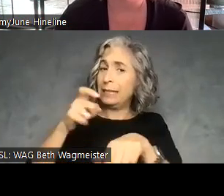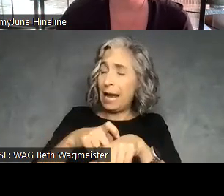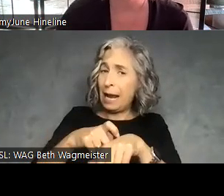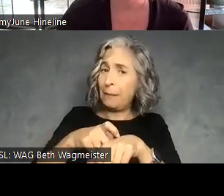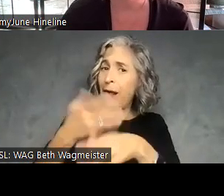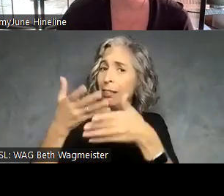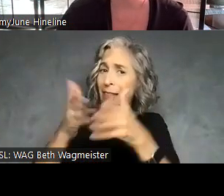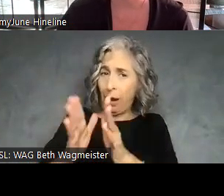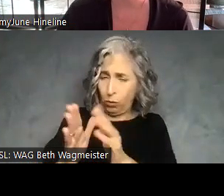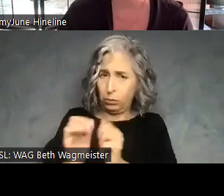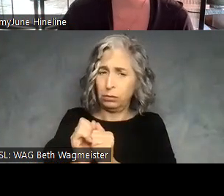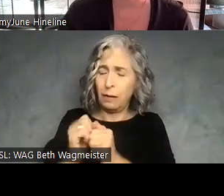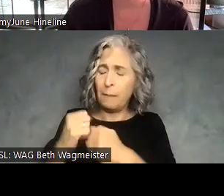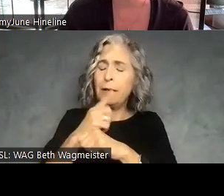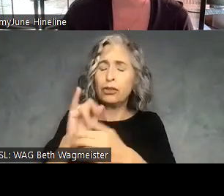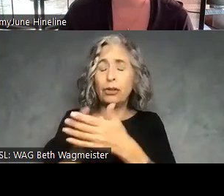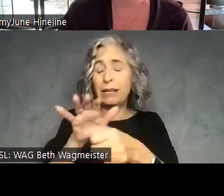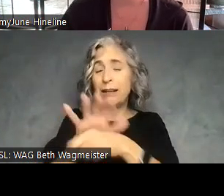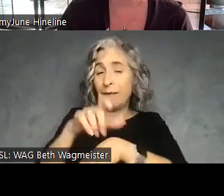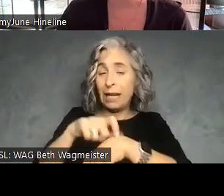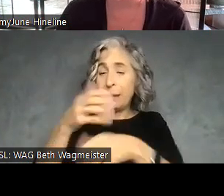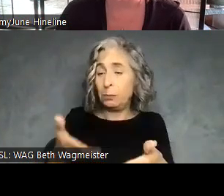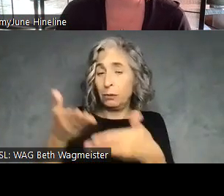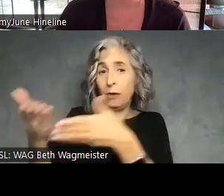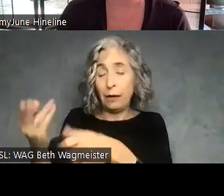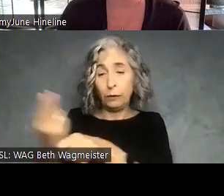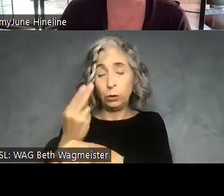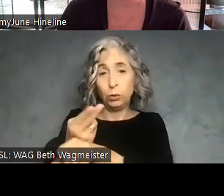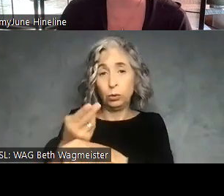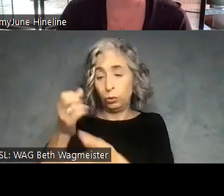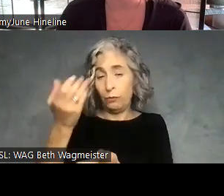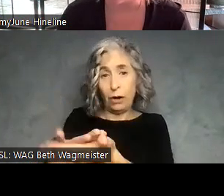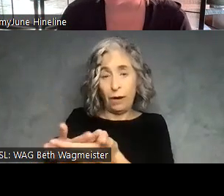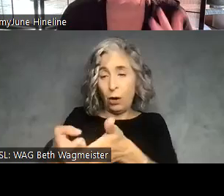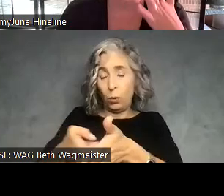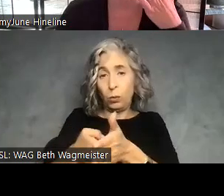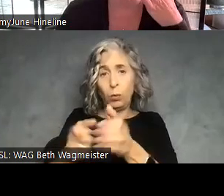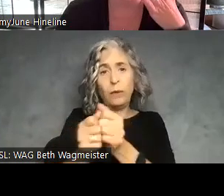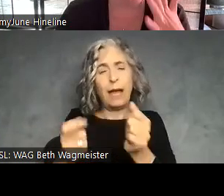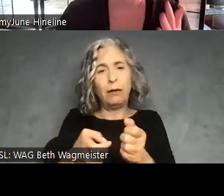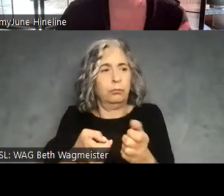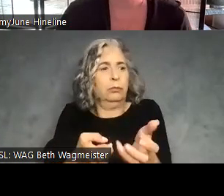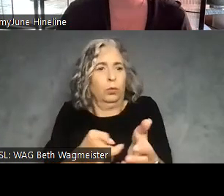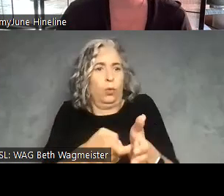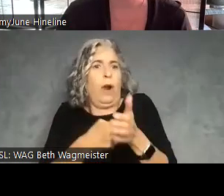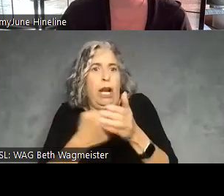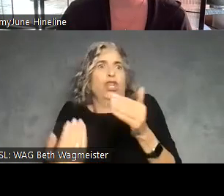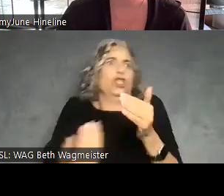one part of the form you have already filled in your shipping address, and it's asking if that's